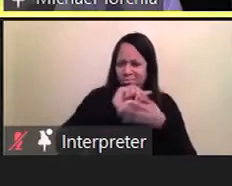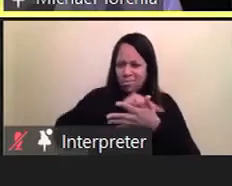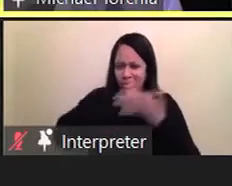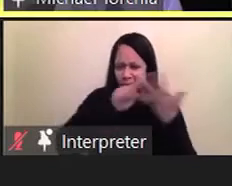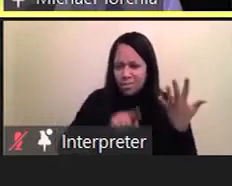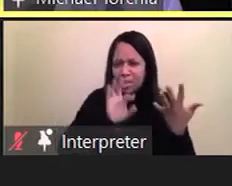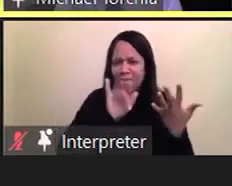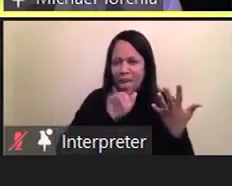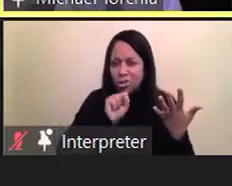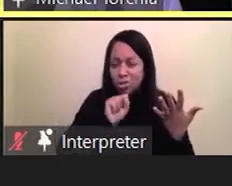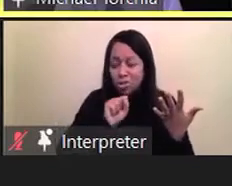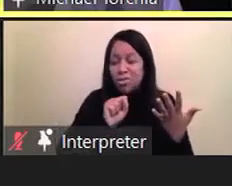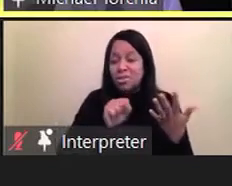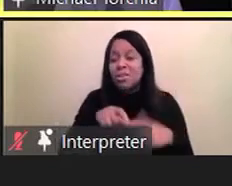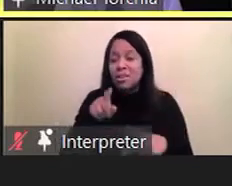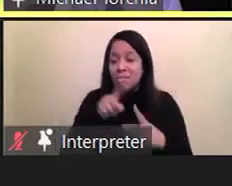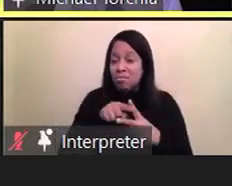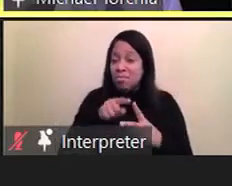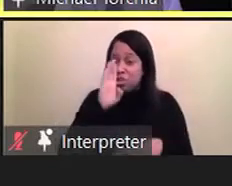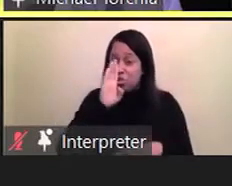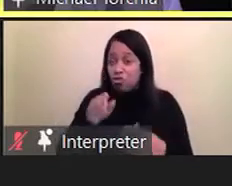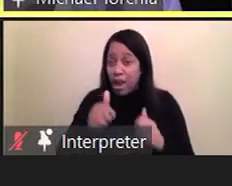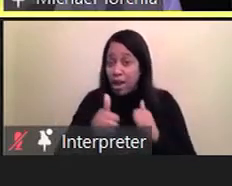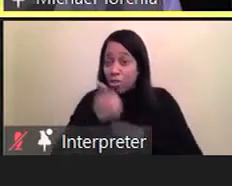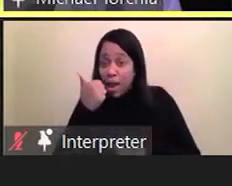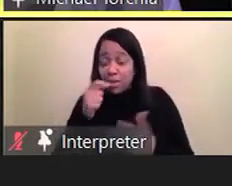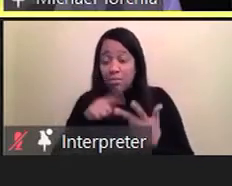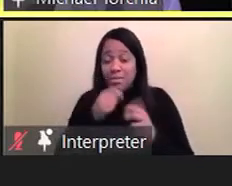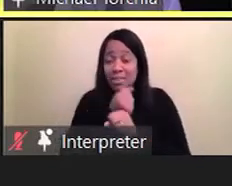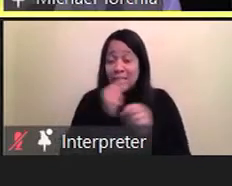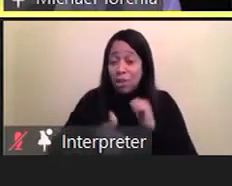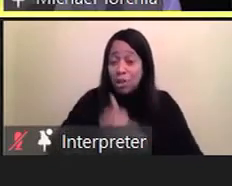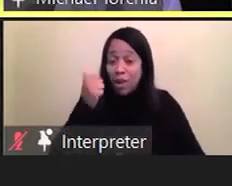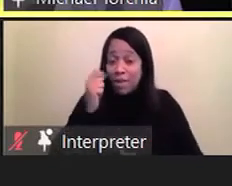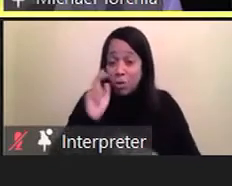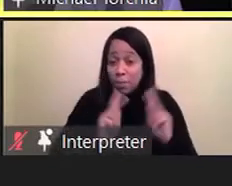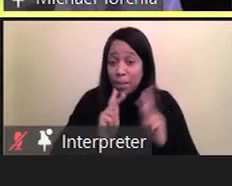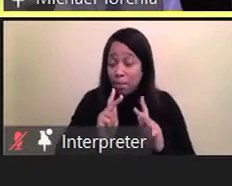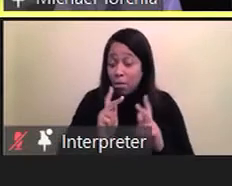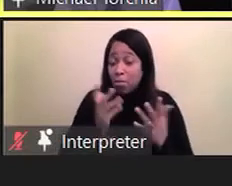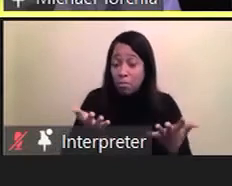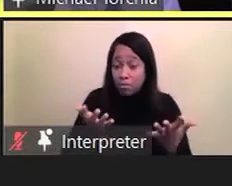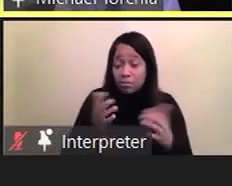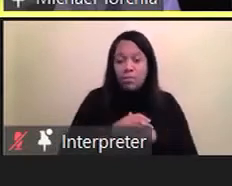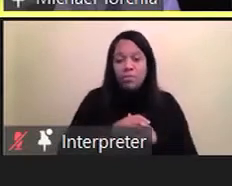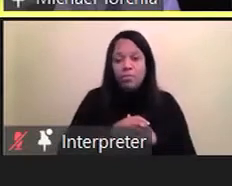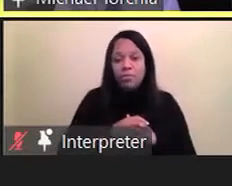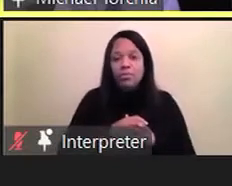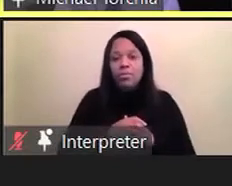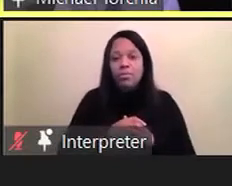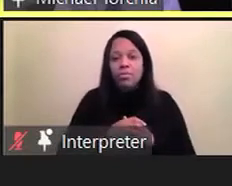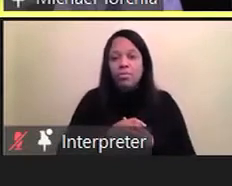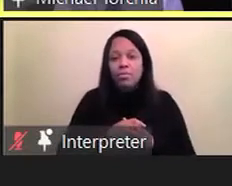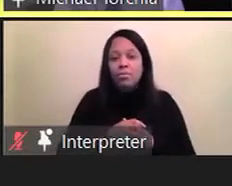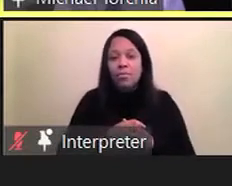Is it a safety threat to someone else or to the employee? But the bottom one, the bottom bullet point there,